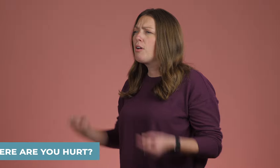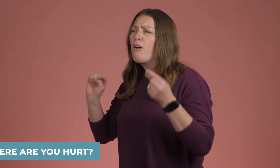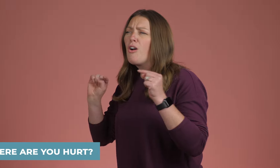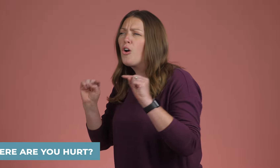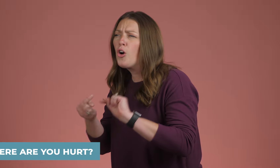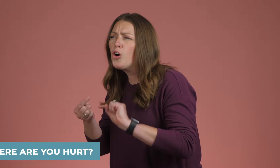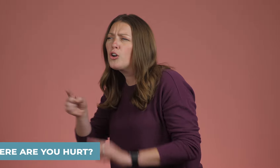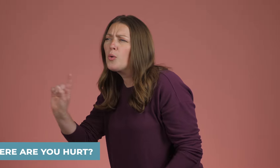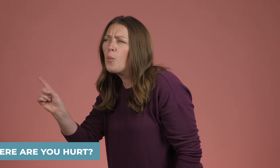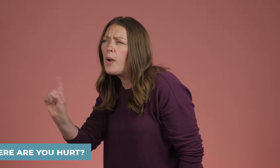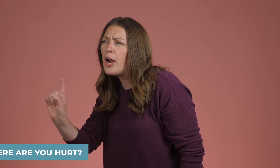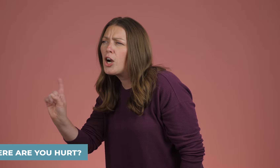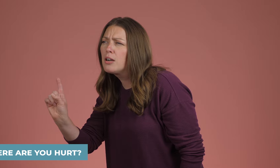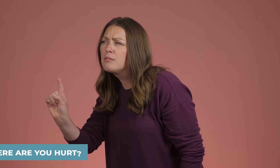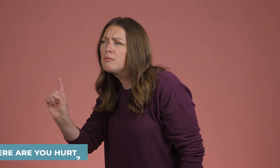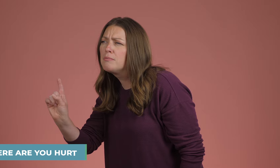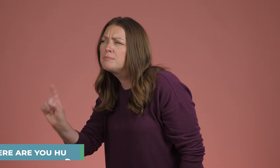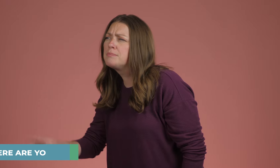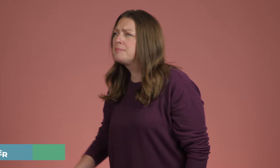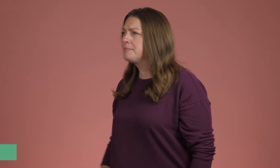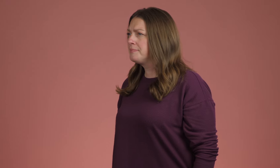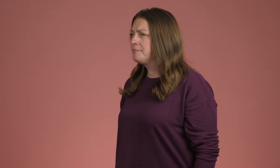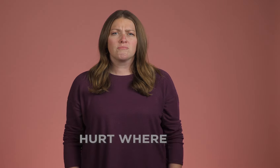Hurt Where